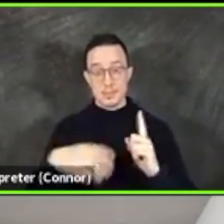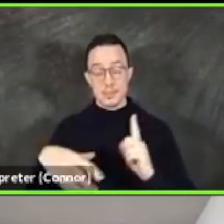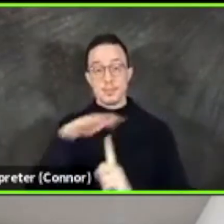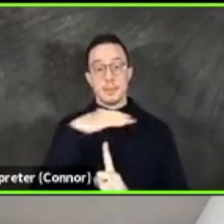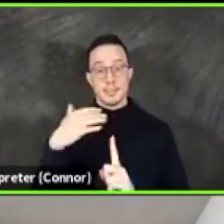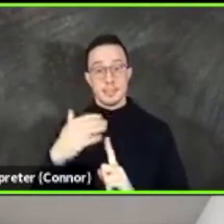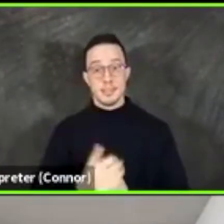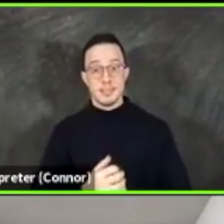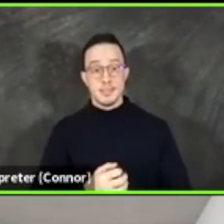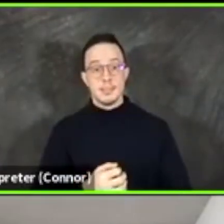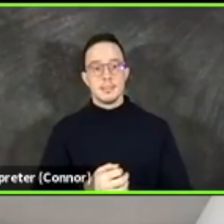JUST -- ....